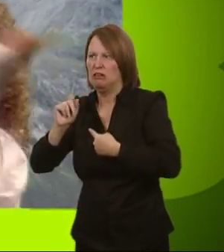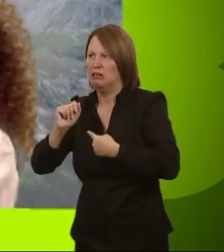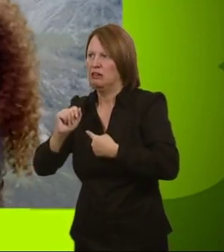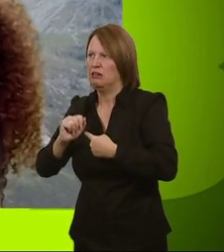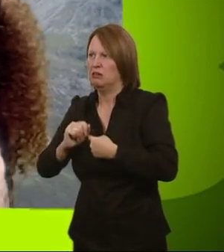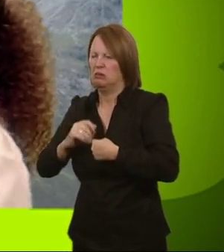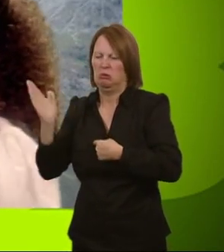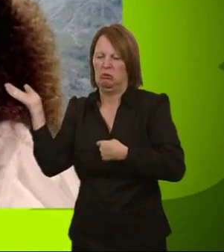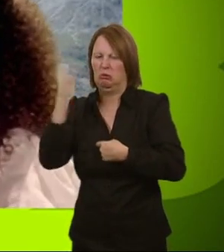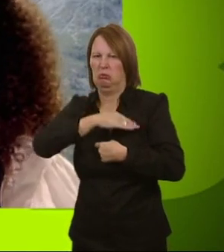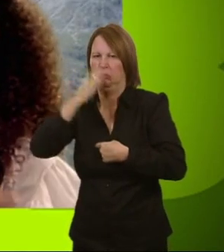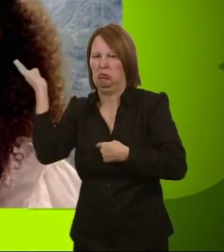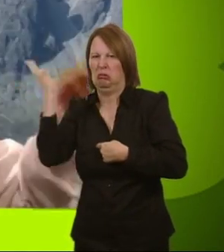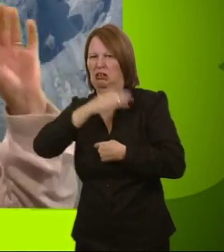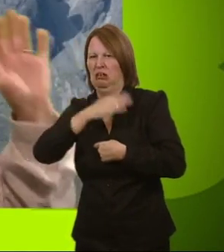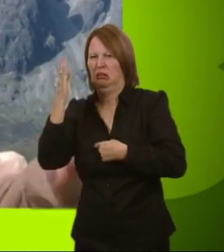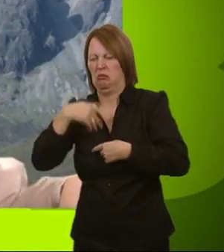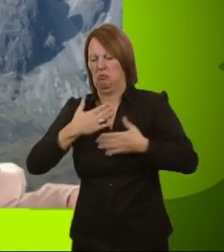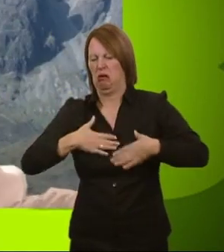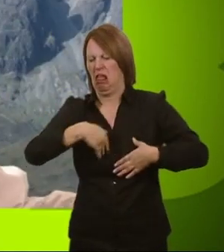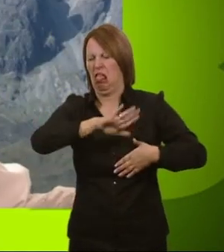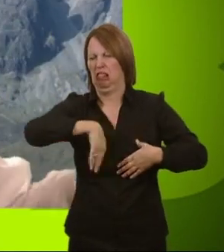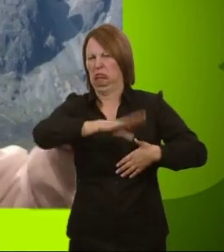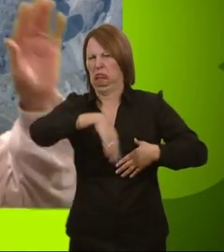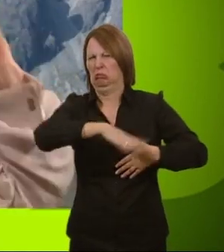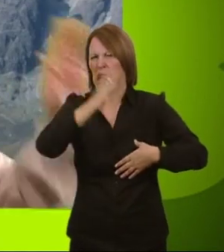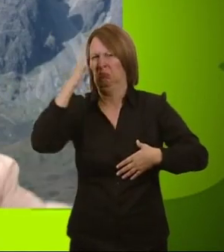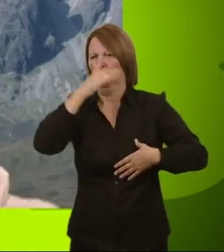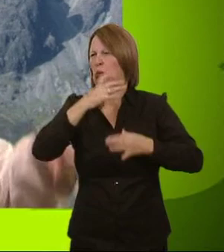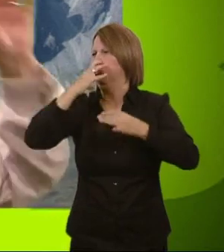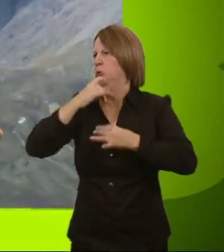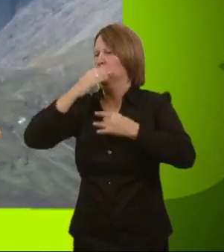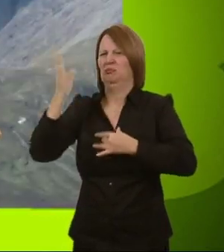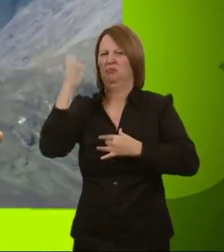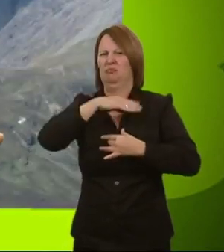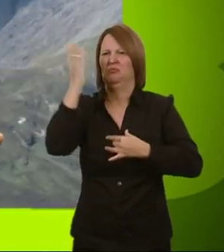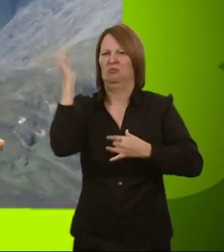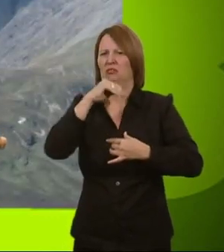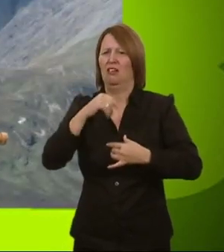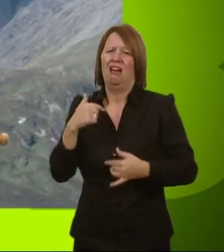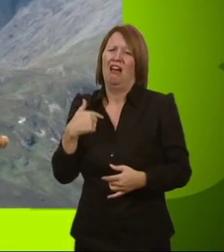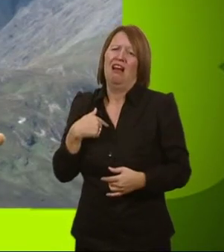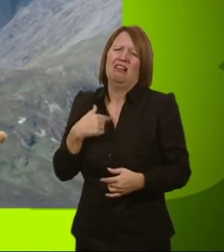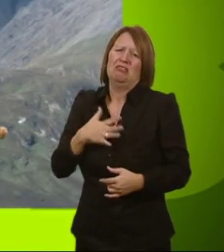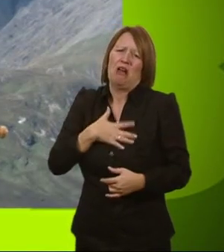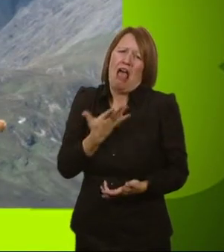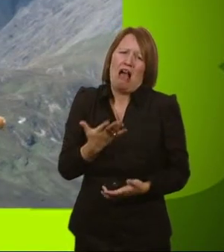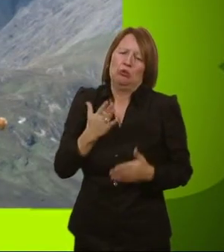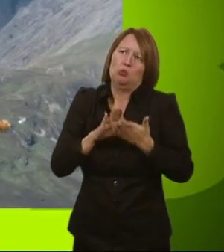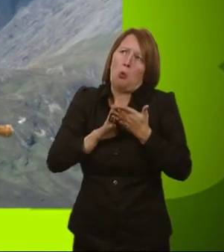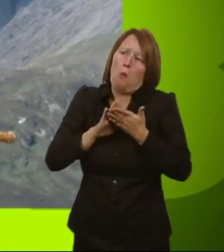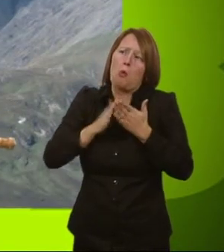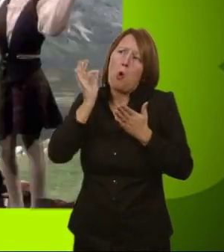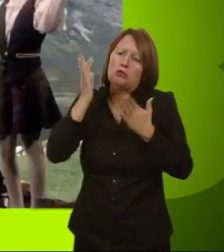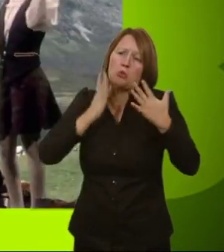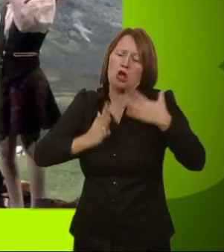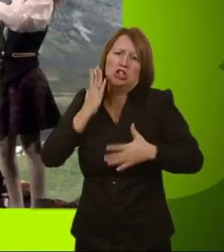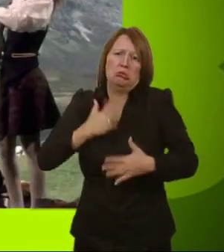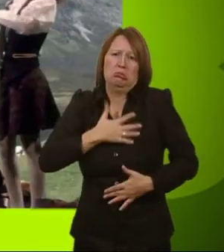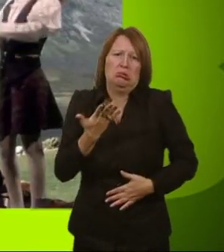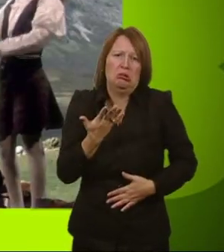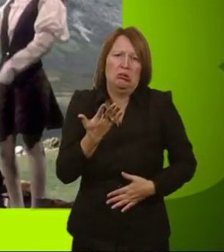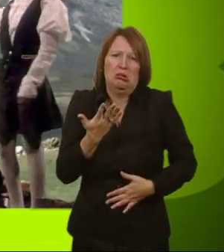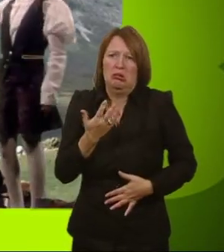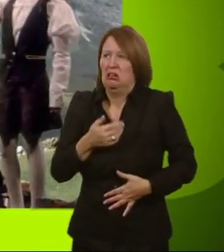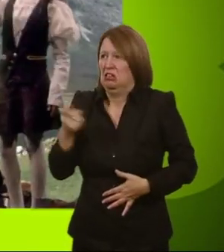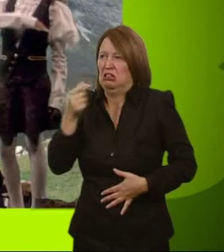the people said oh stinky please take a bath I but I hate soap and water stinky would laugh